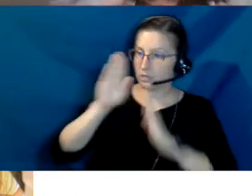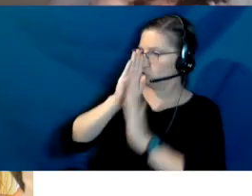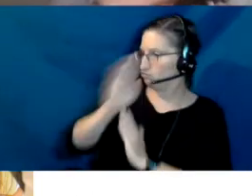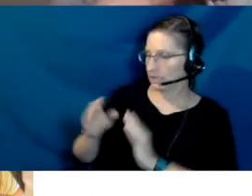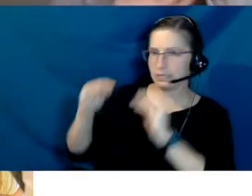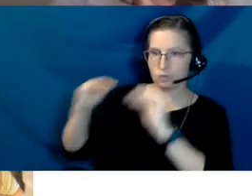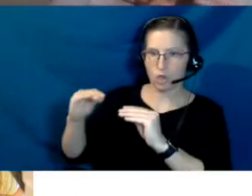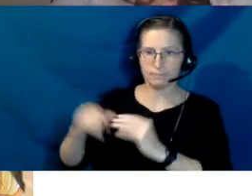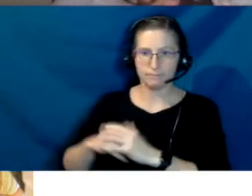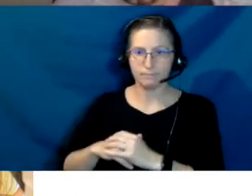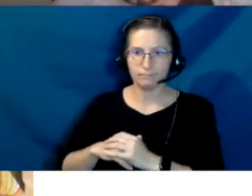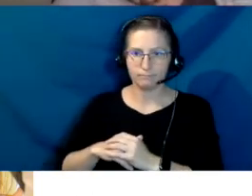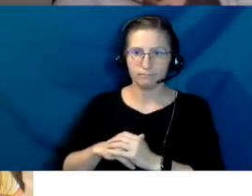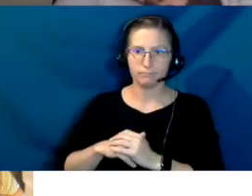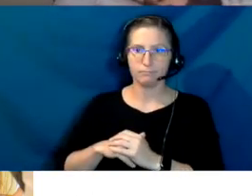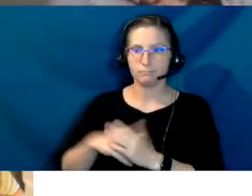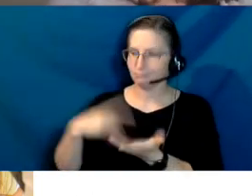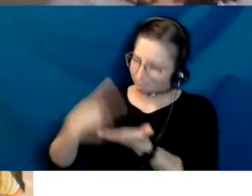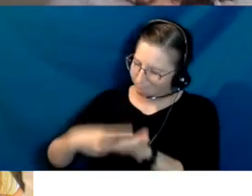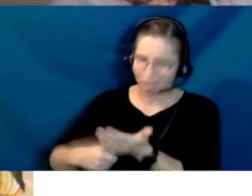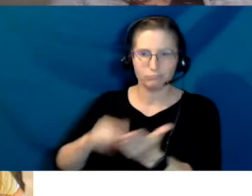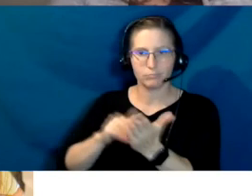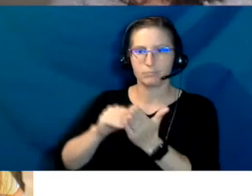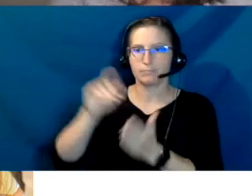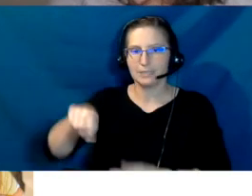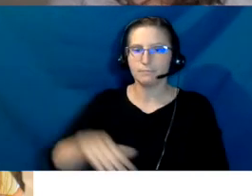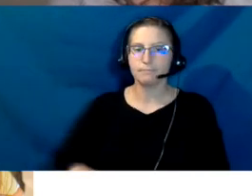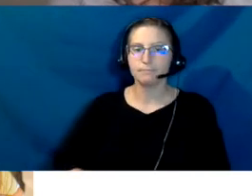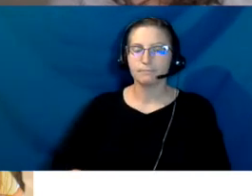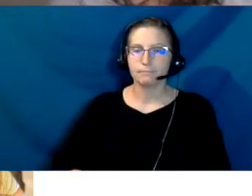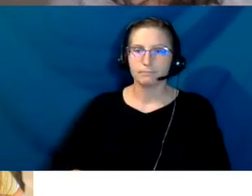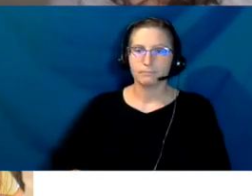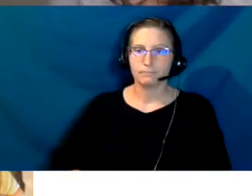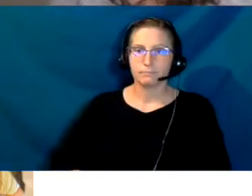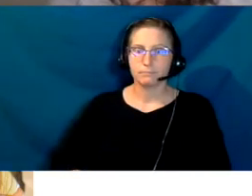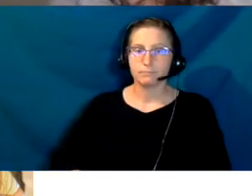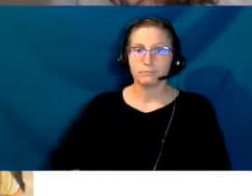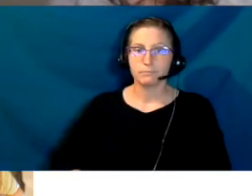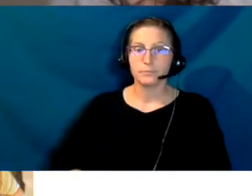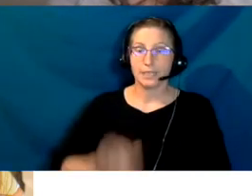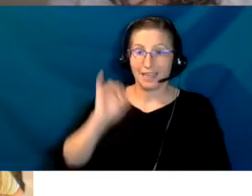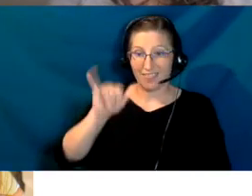and just talk about it. So this instruction really needs to be done in a very direct and